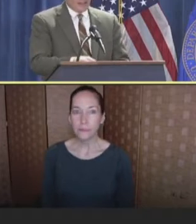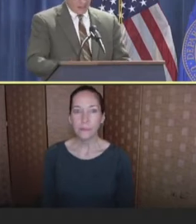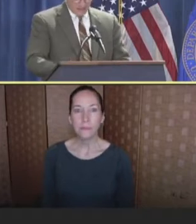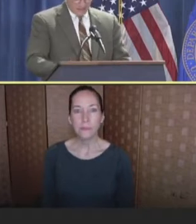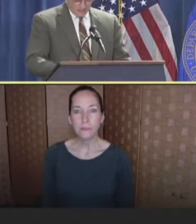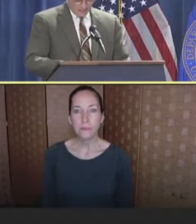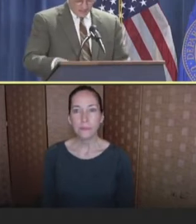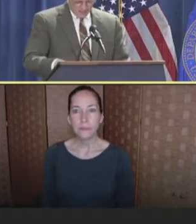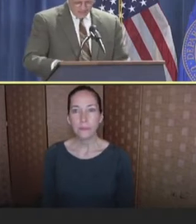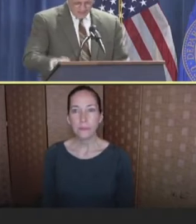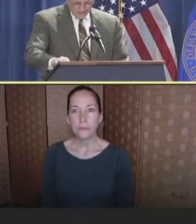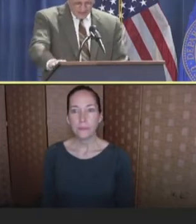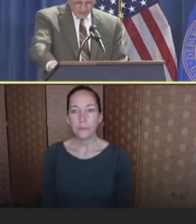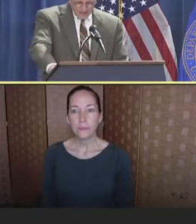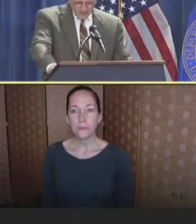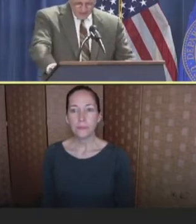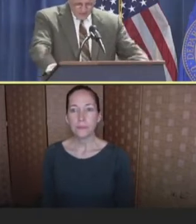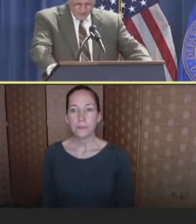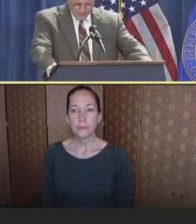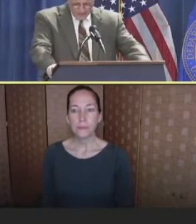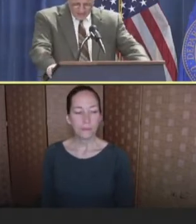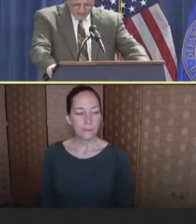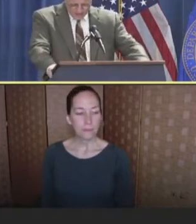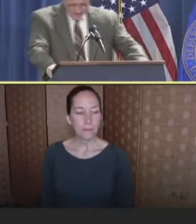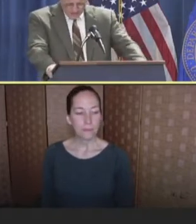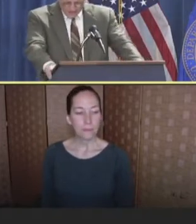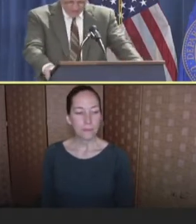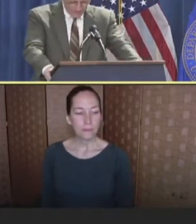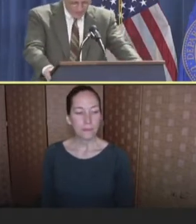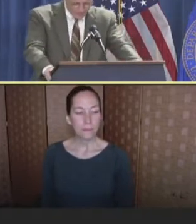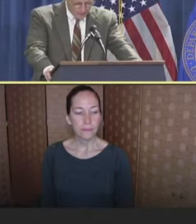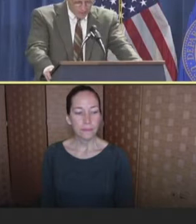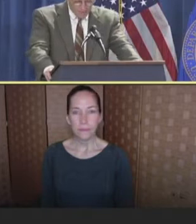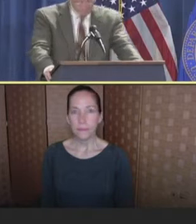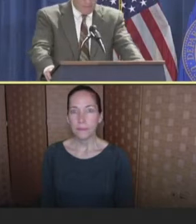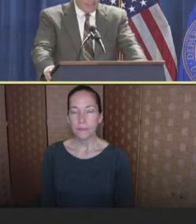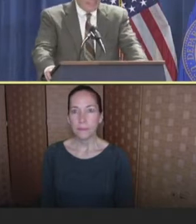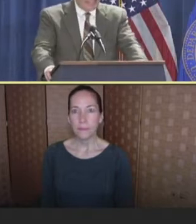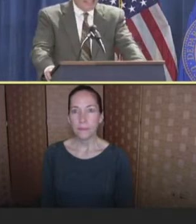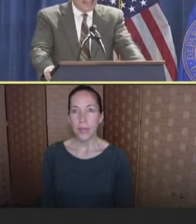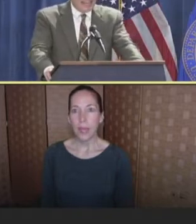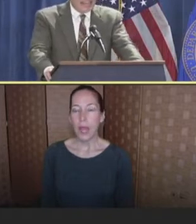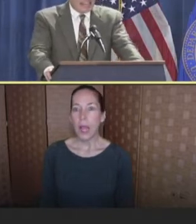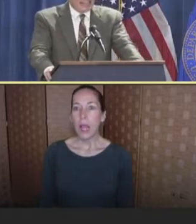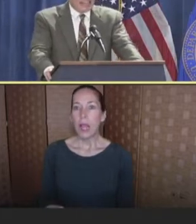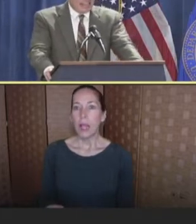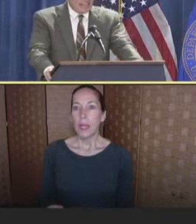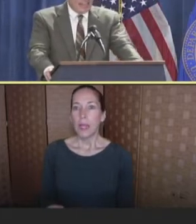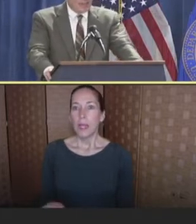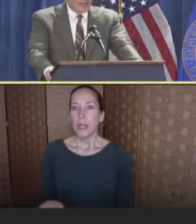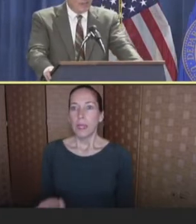Yeah, this is probably best contained in here.